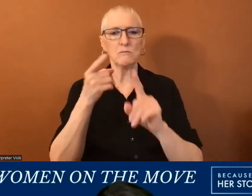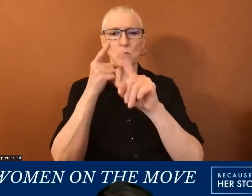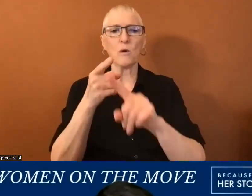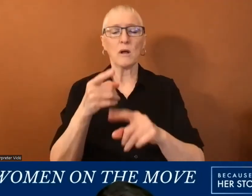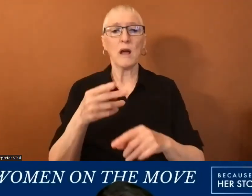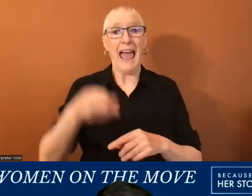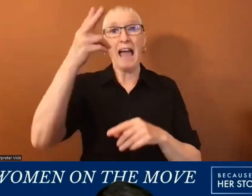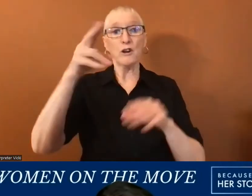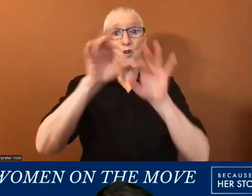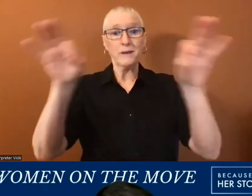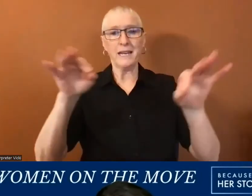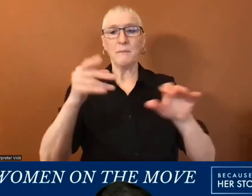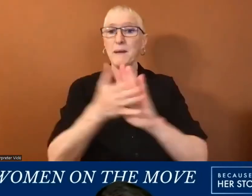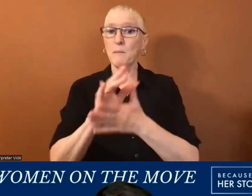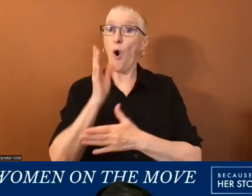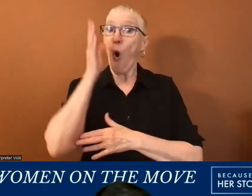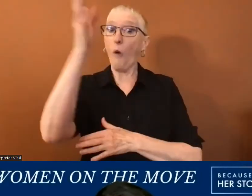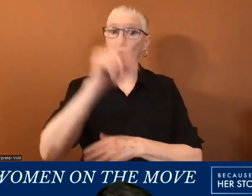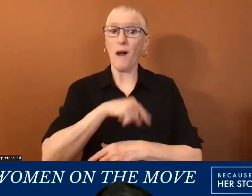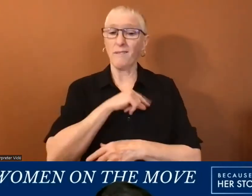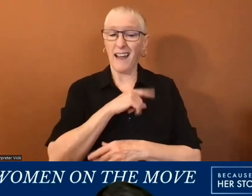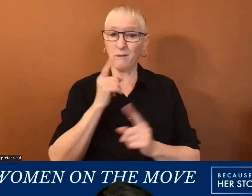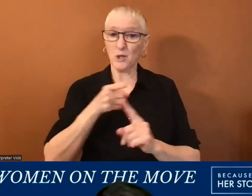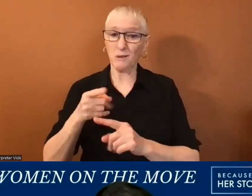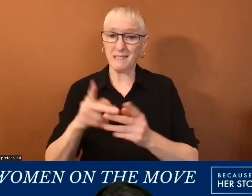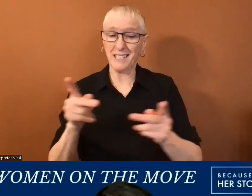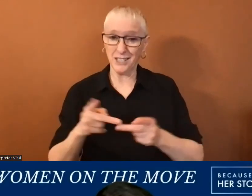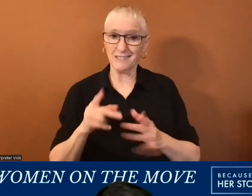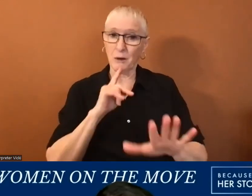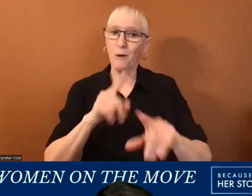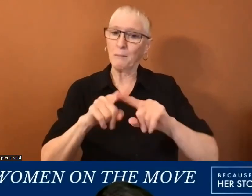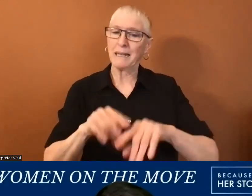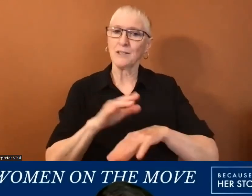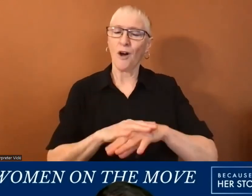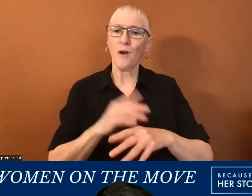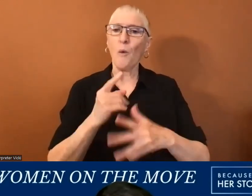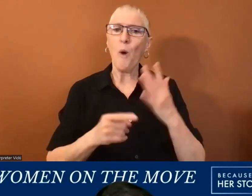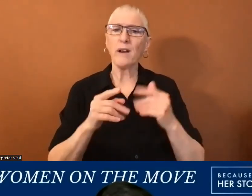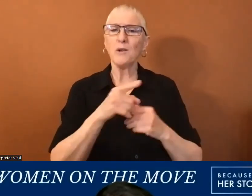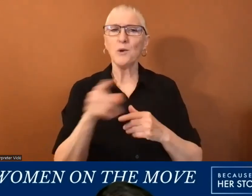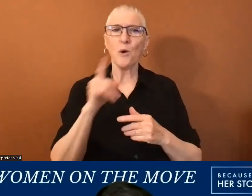also overqualify you for certain positions so it really depends upon what you are interested in